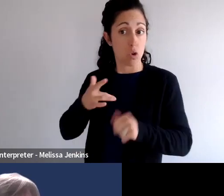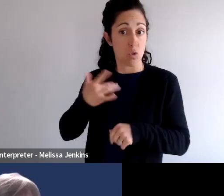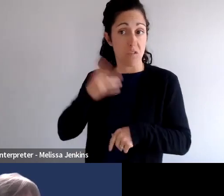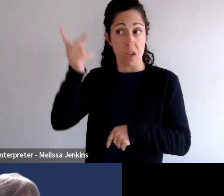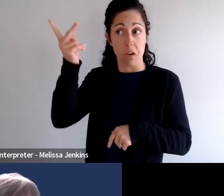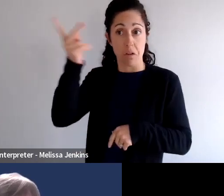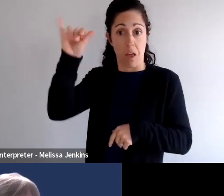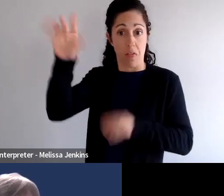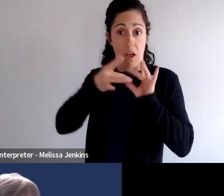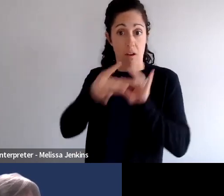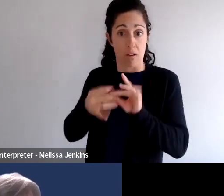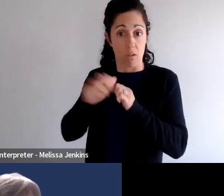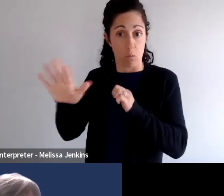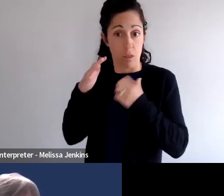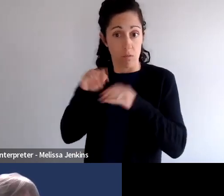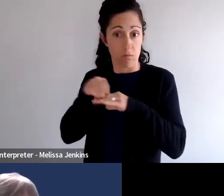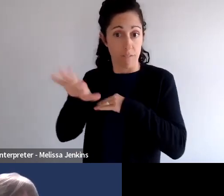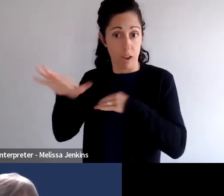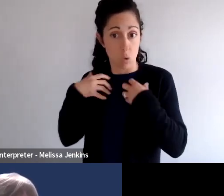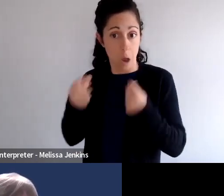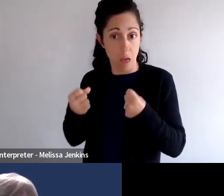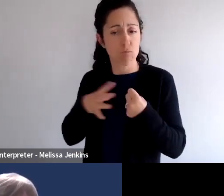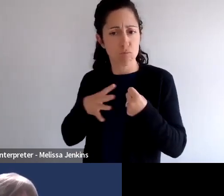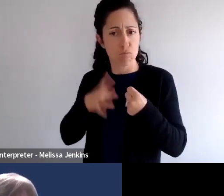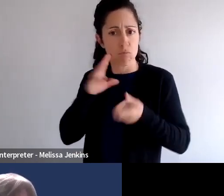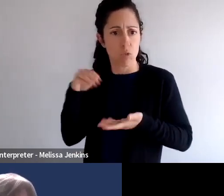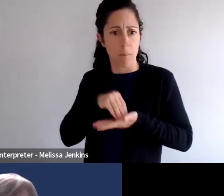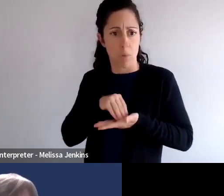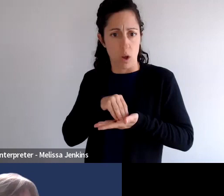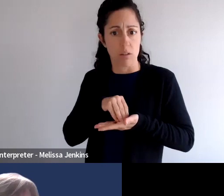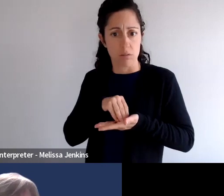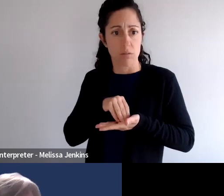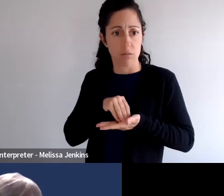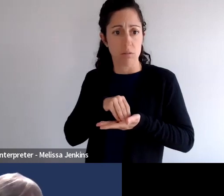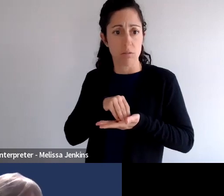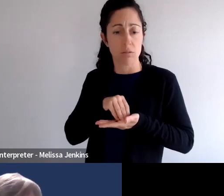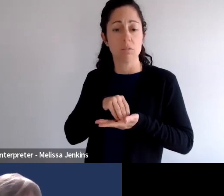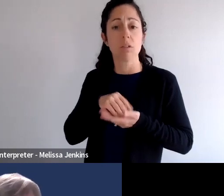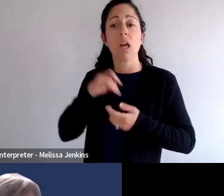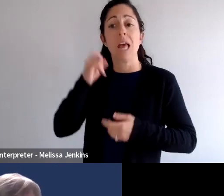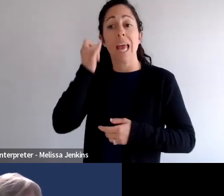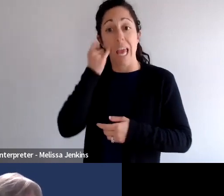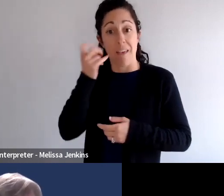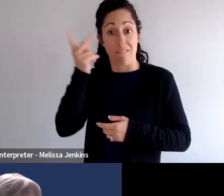would enroll them as a loved one that has lost someone. If they are living, they would have to